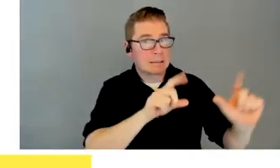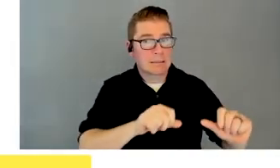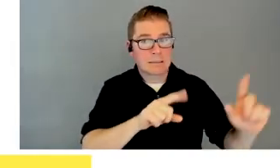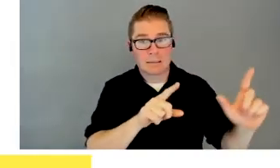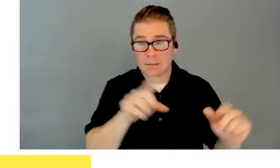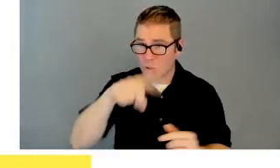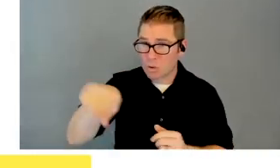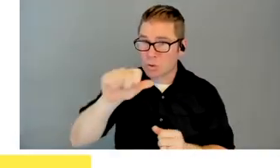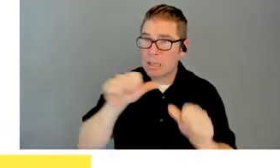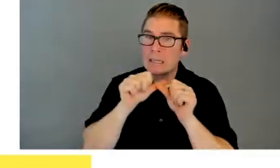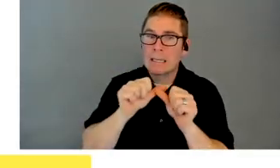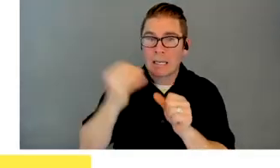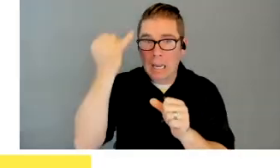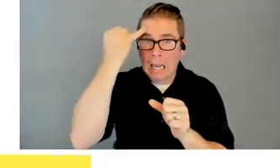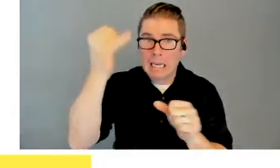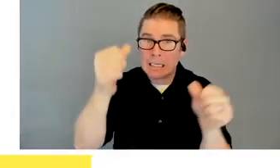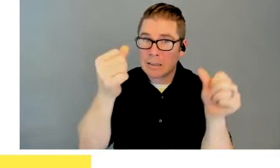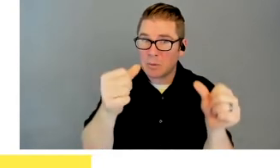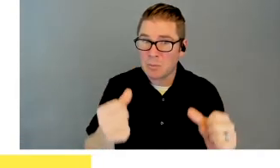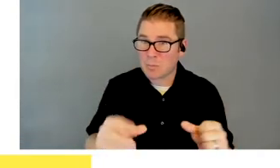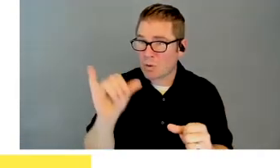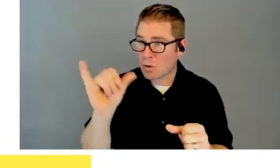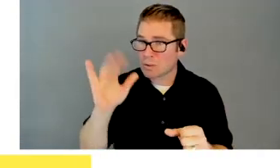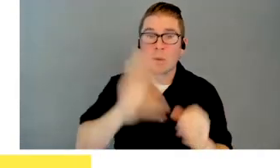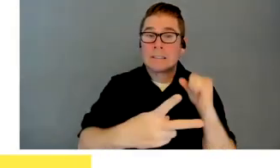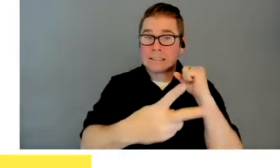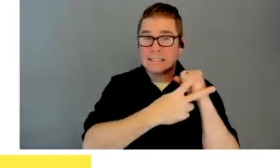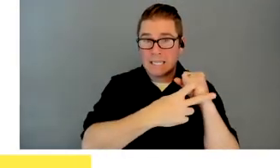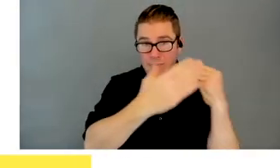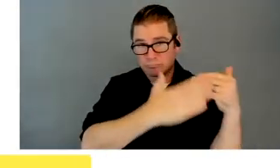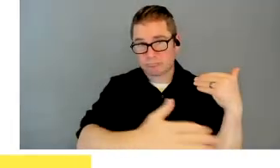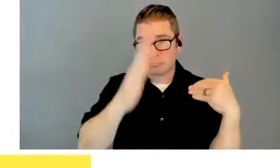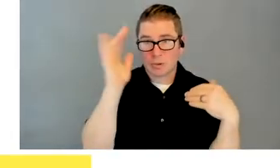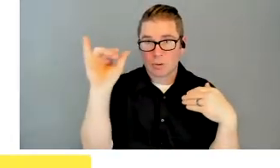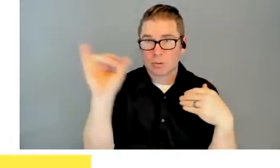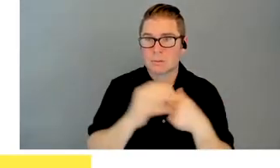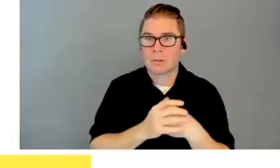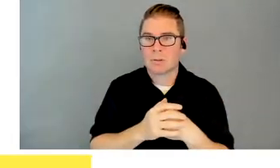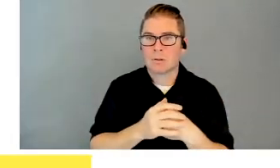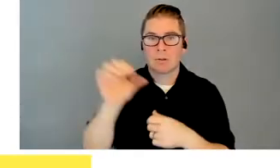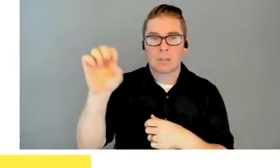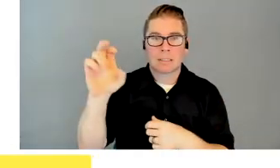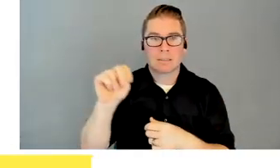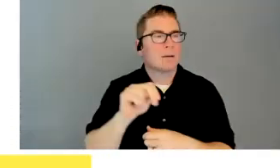and that will be archived students. No small group icebreakers.